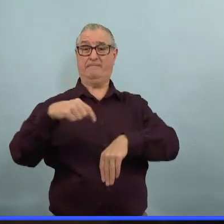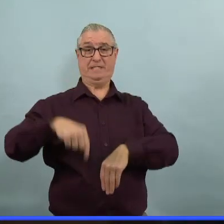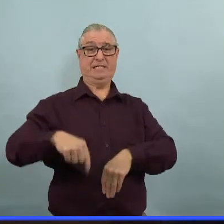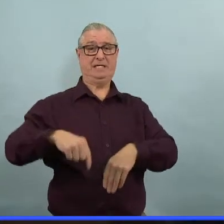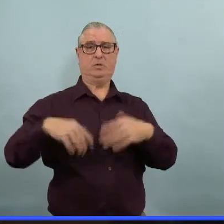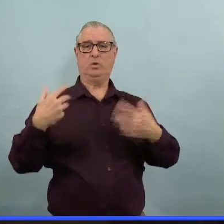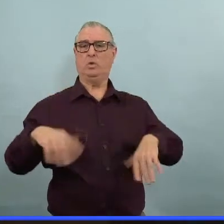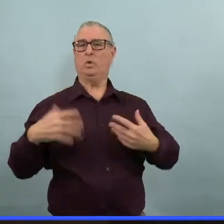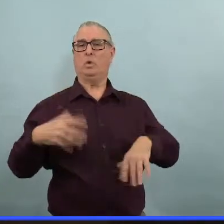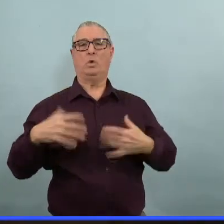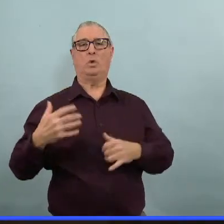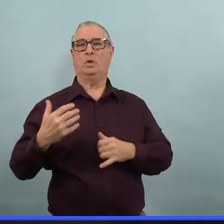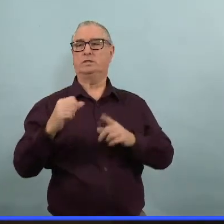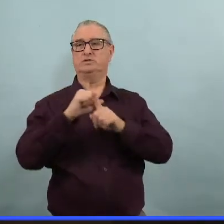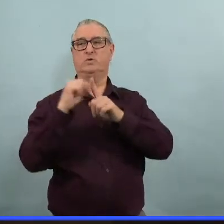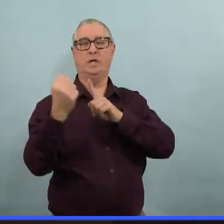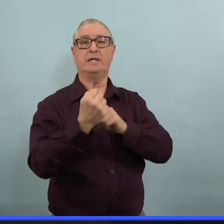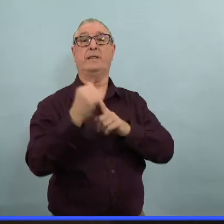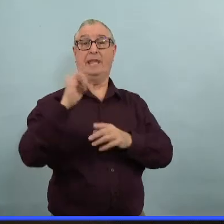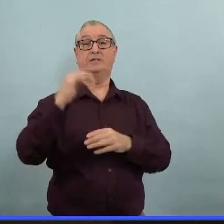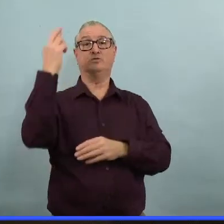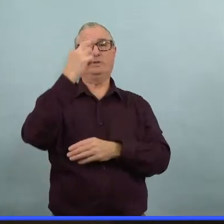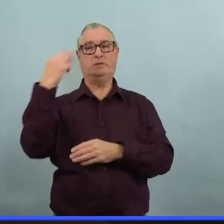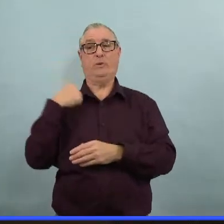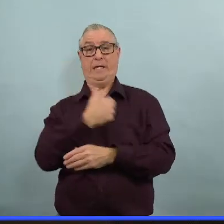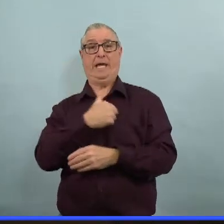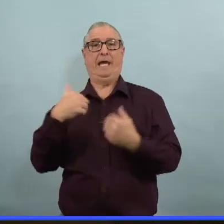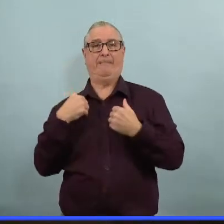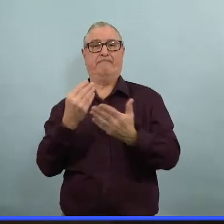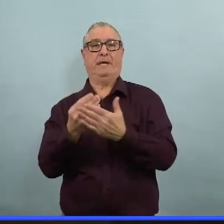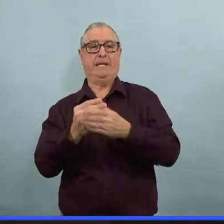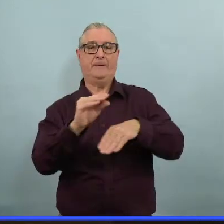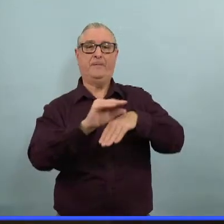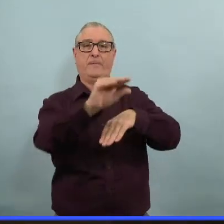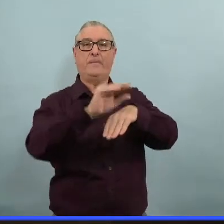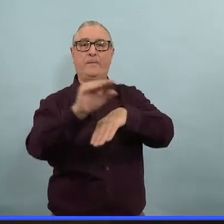not disclosing the disposal of your assets your housing minister in 2019